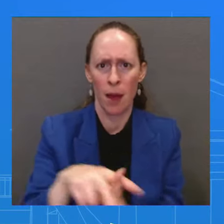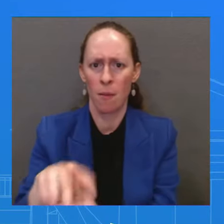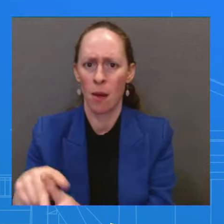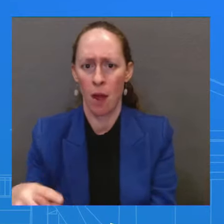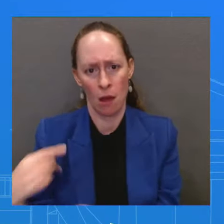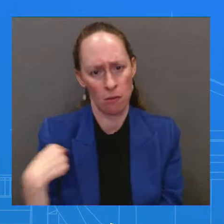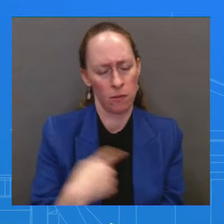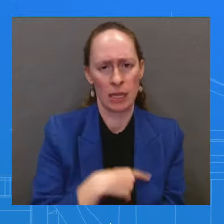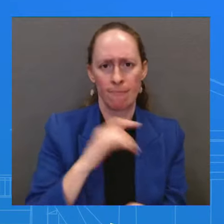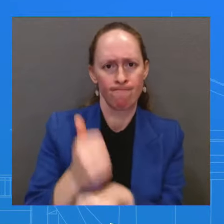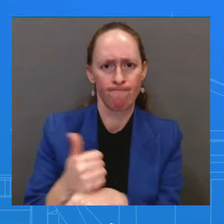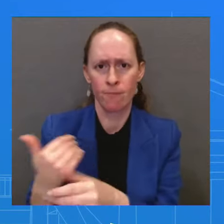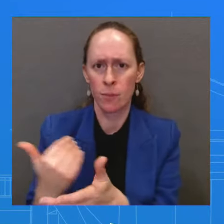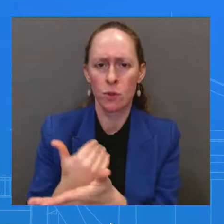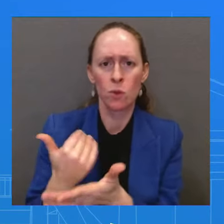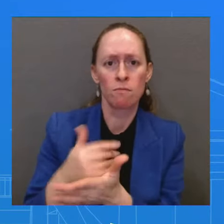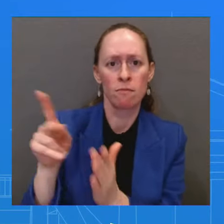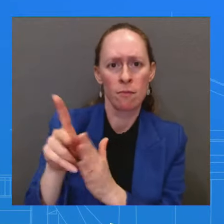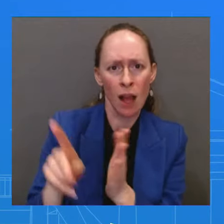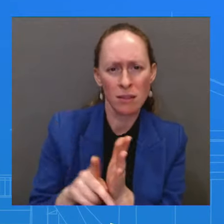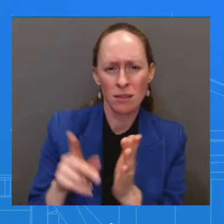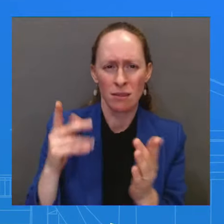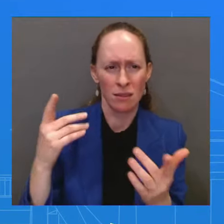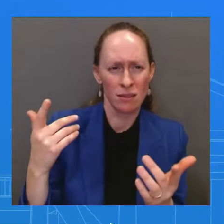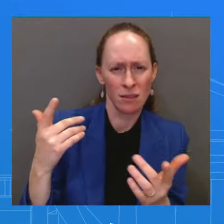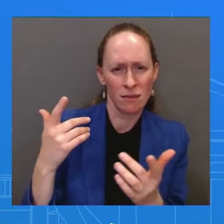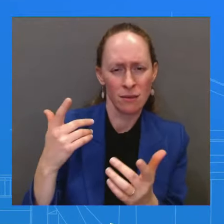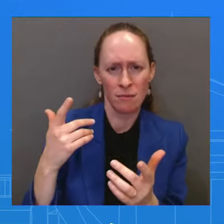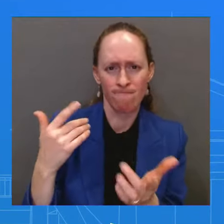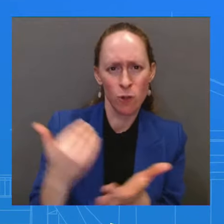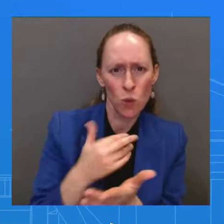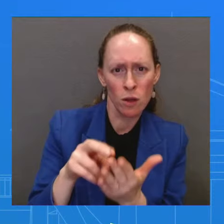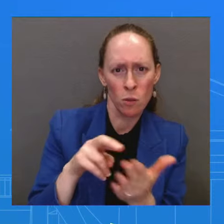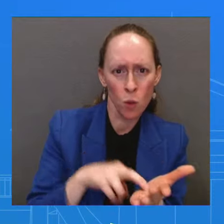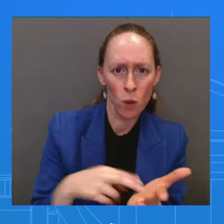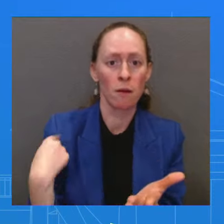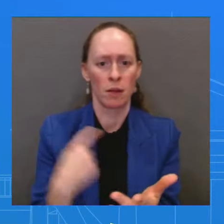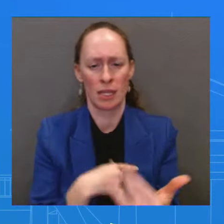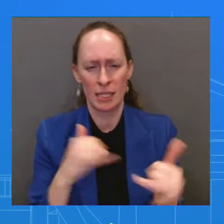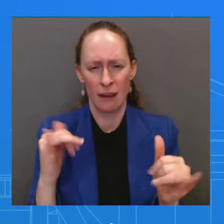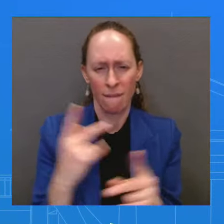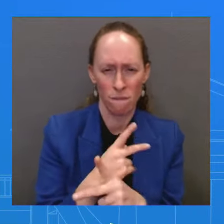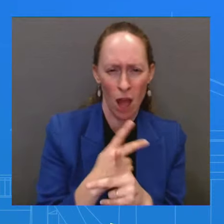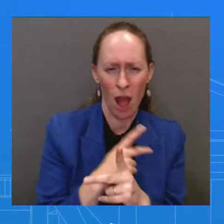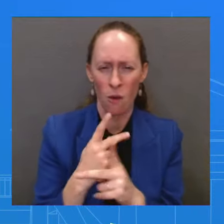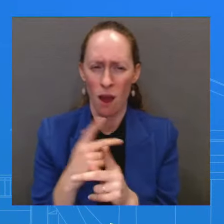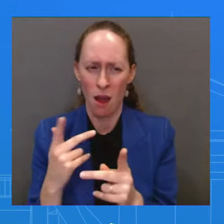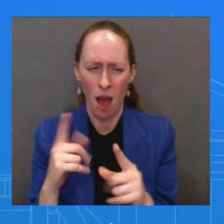to trying to find a way to give Americans -- in this case, borrowers -- a little bit of a breathing room -- a little bit of a breathing room.